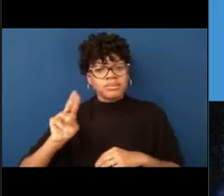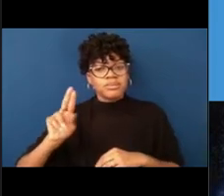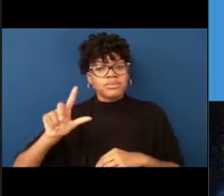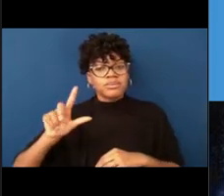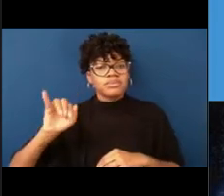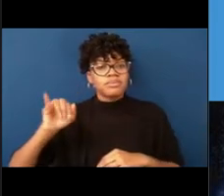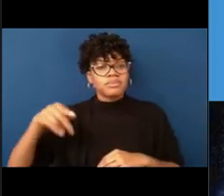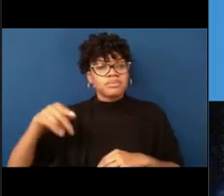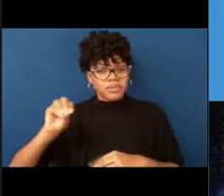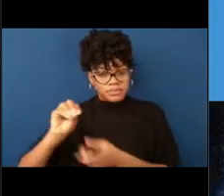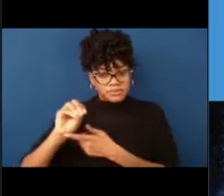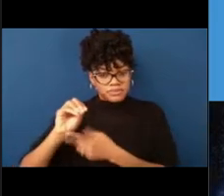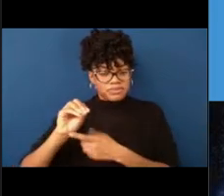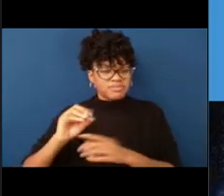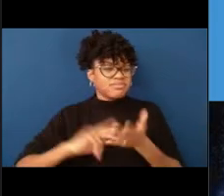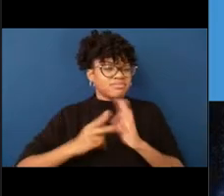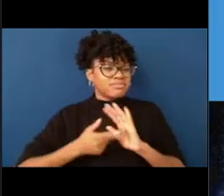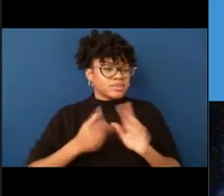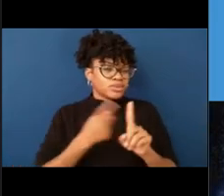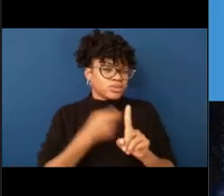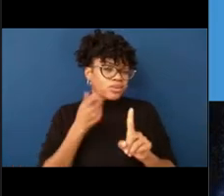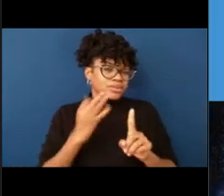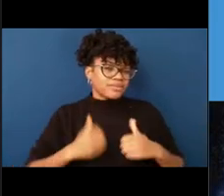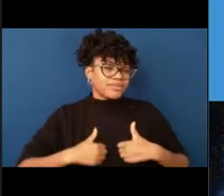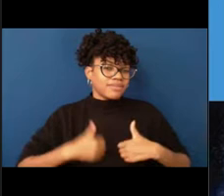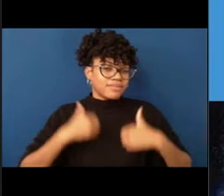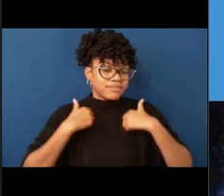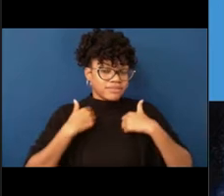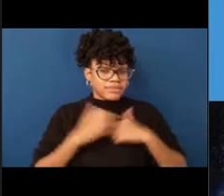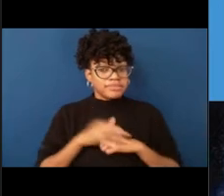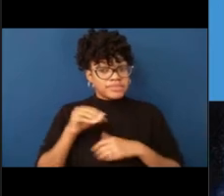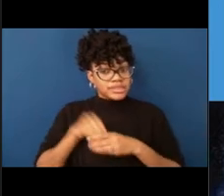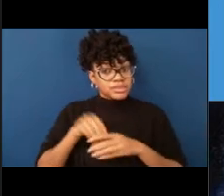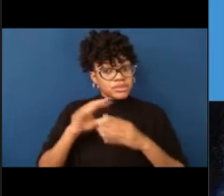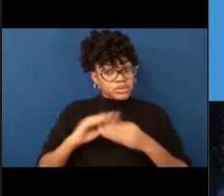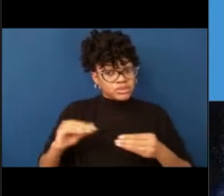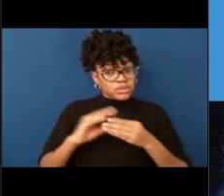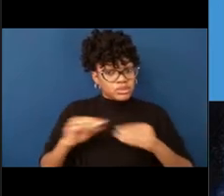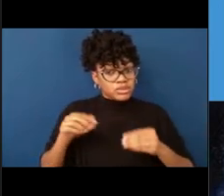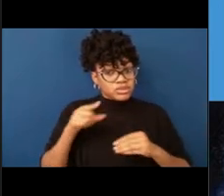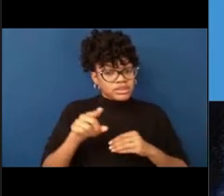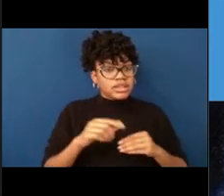In the Kumulipo, the birth of the coral polyp was the beginnings of life.